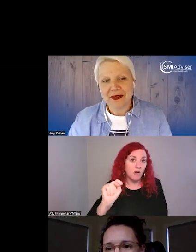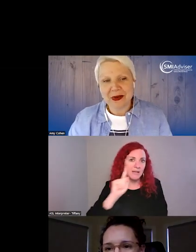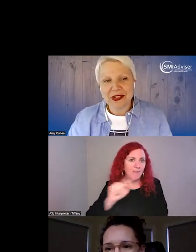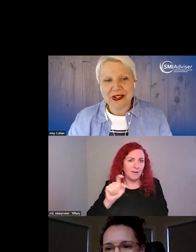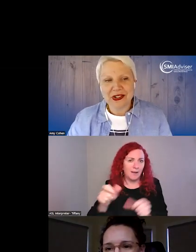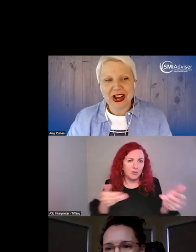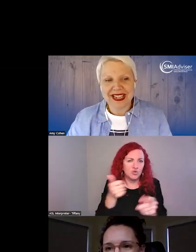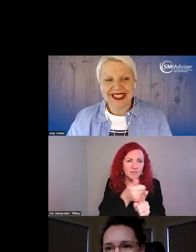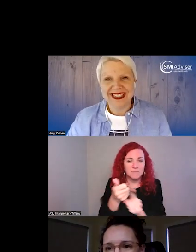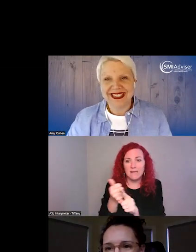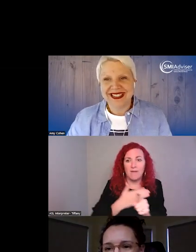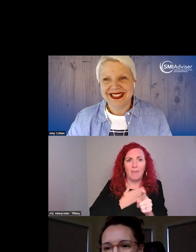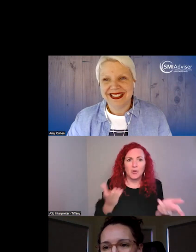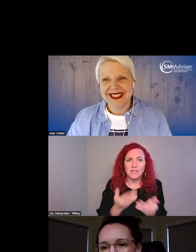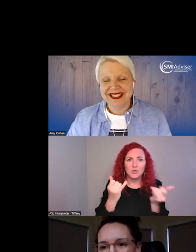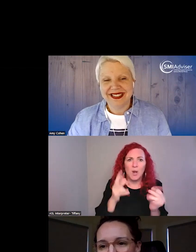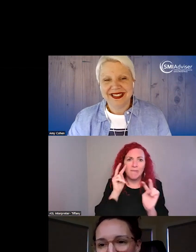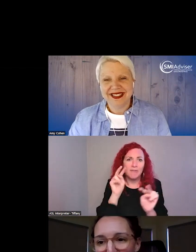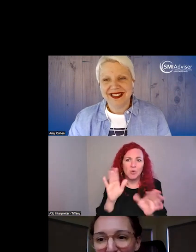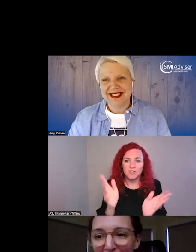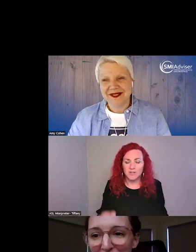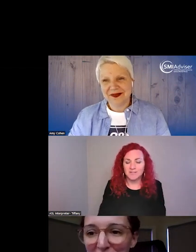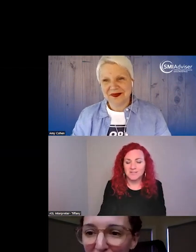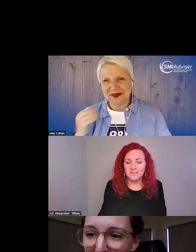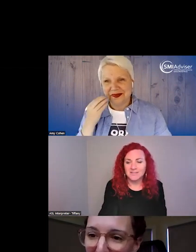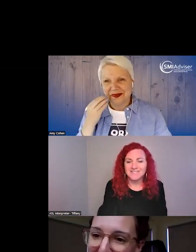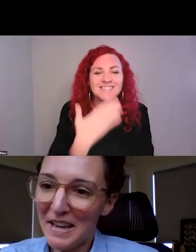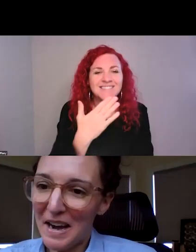LOOKING FORWARD TO YOUR TALK. : THANK YOU. I AM ADRIANNE.